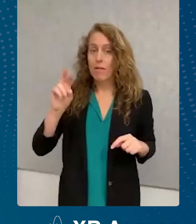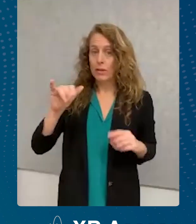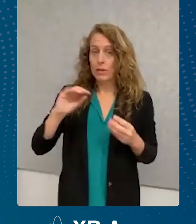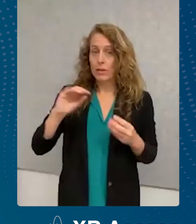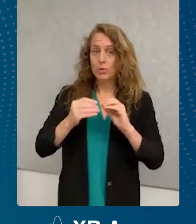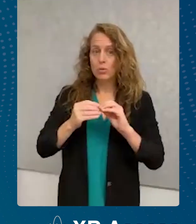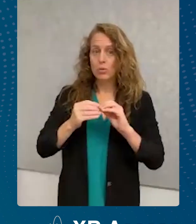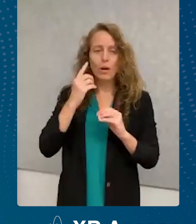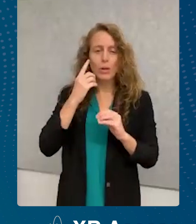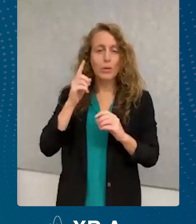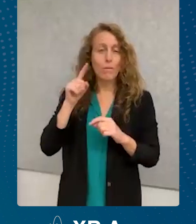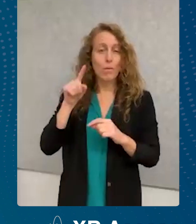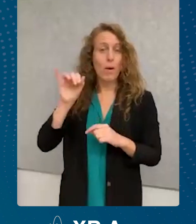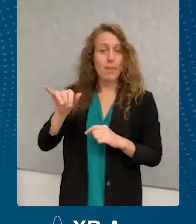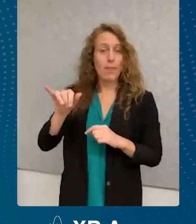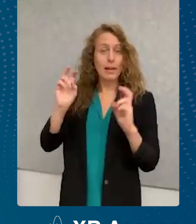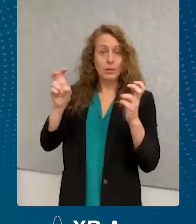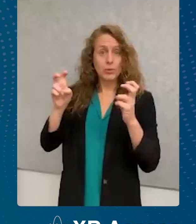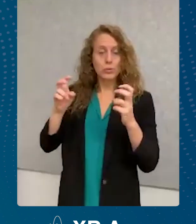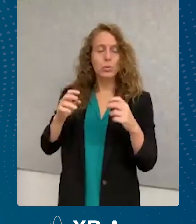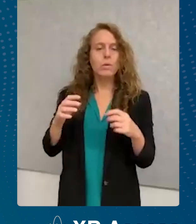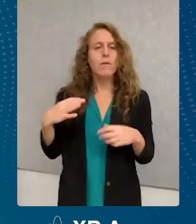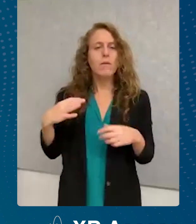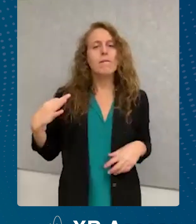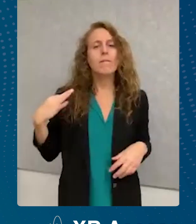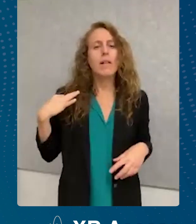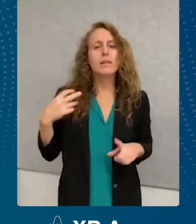Volunteers are recruited in a number of ways.